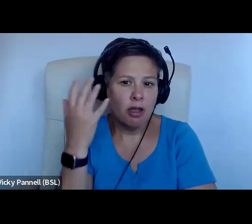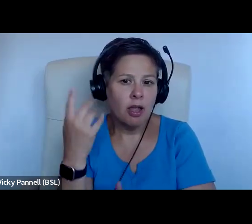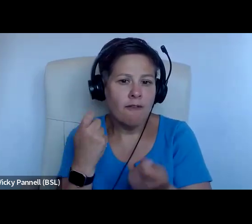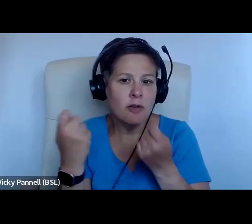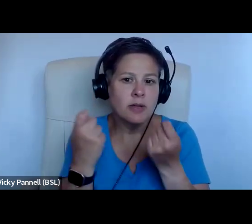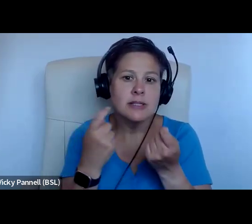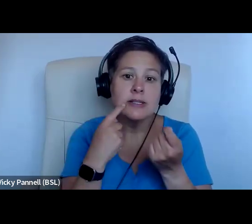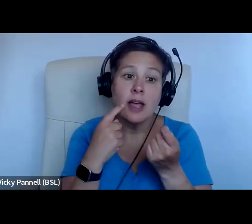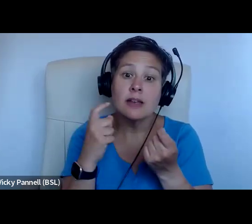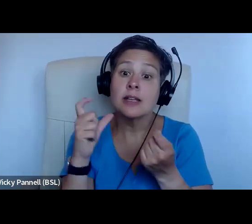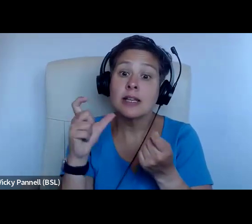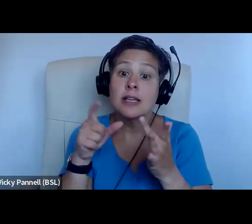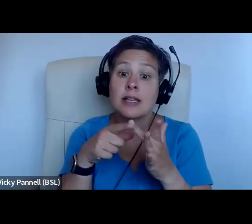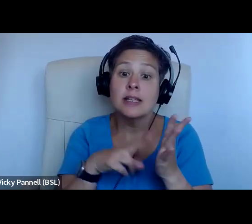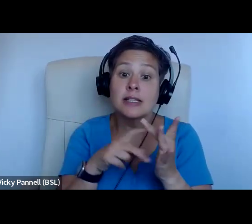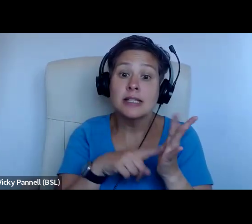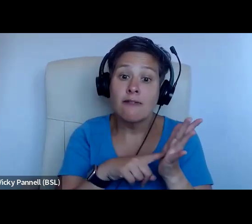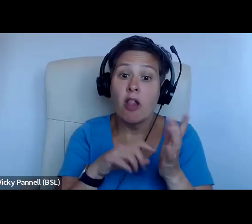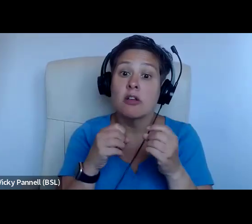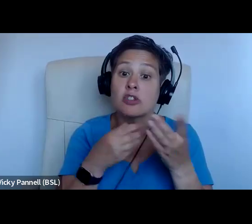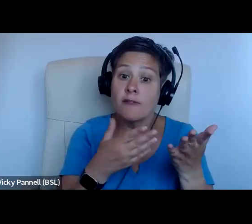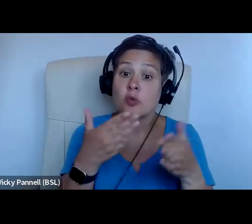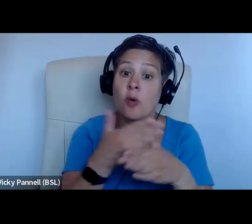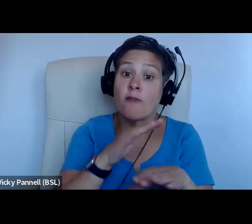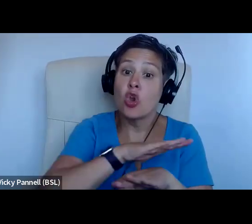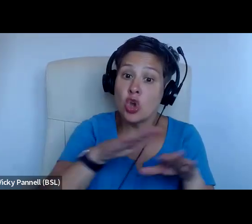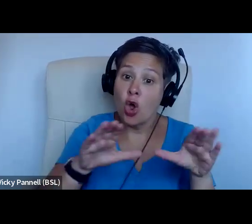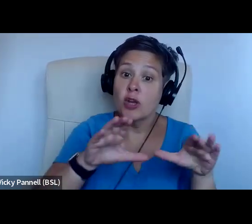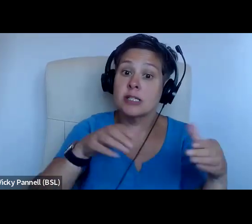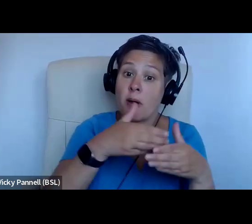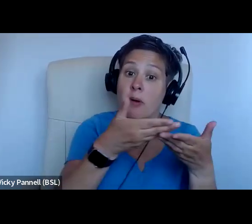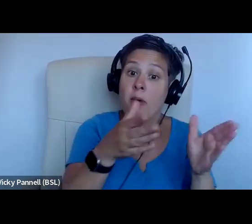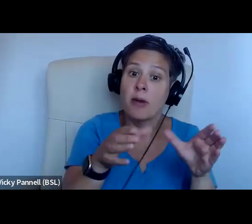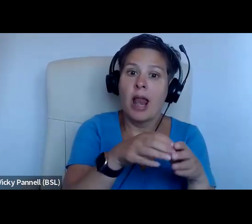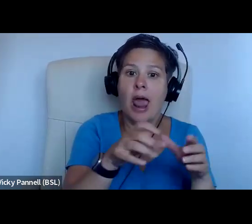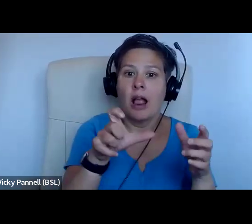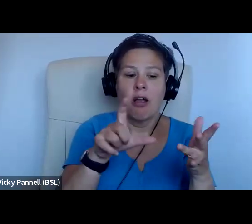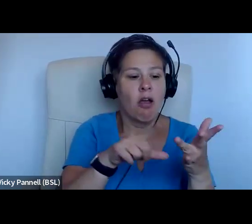they also do not receive Access to Work, again, apart from one small component. So